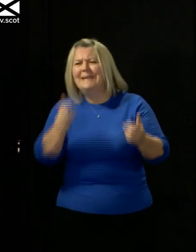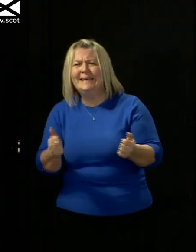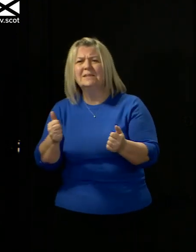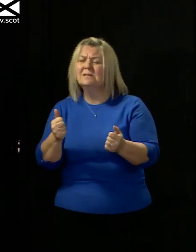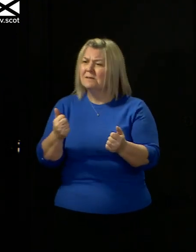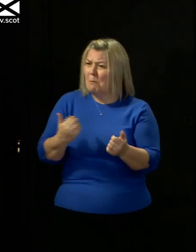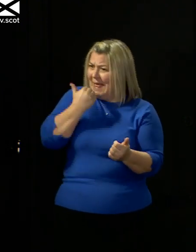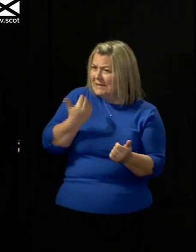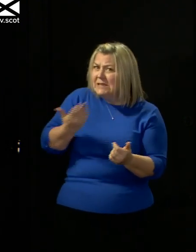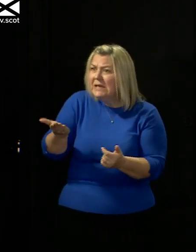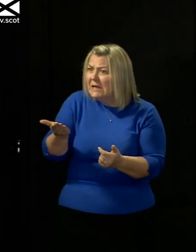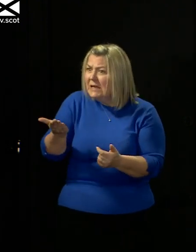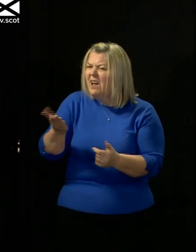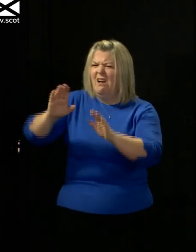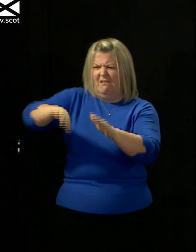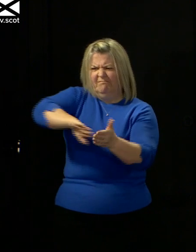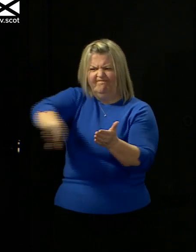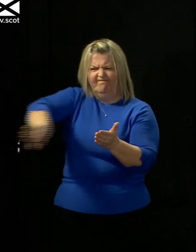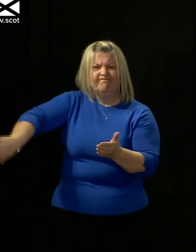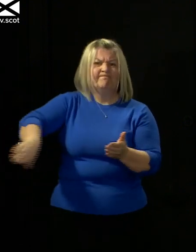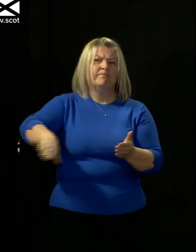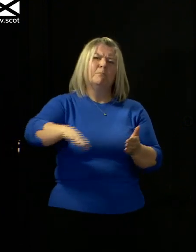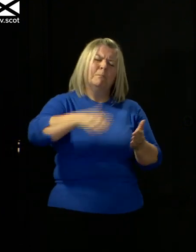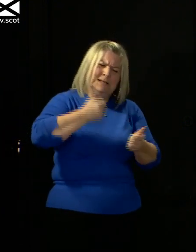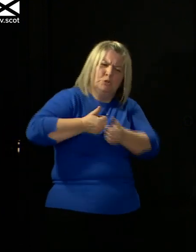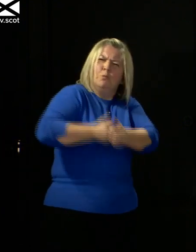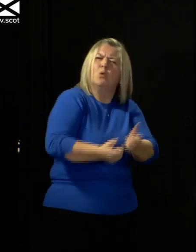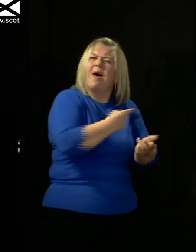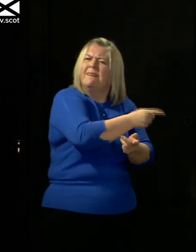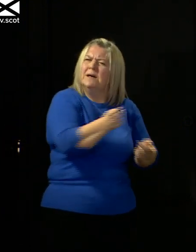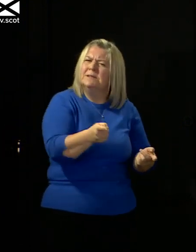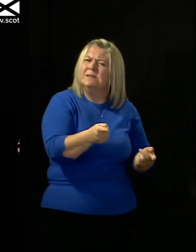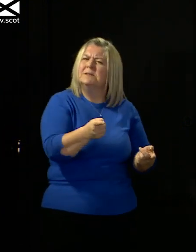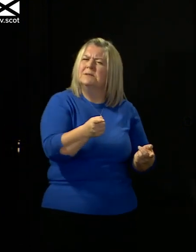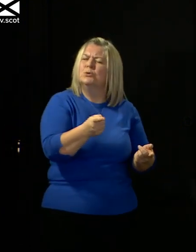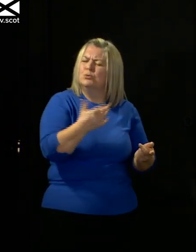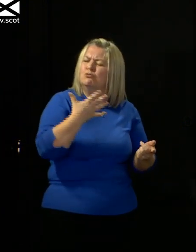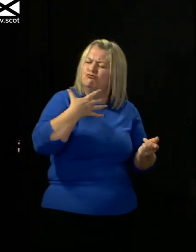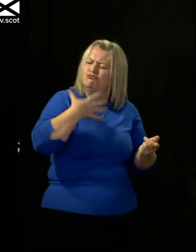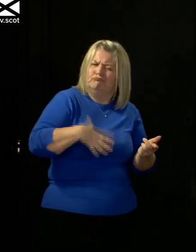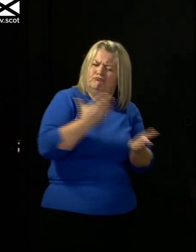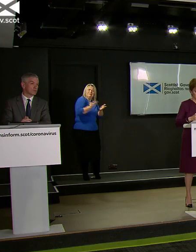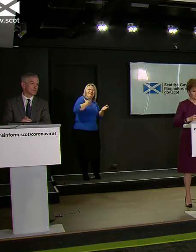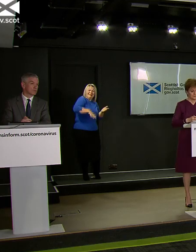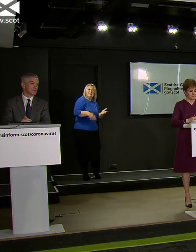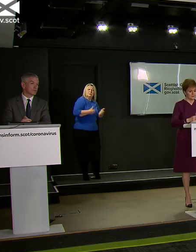and support each other when we need it raus governs from STV hey Thank You